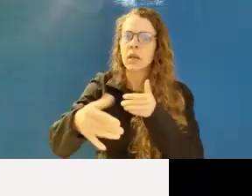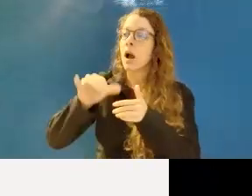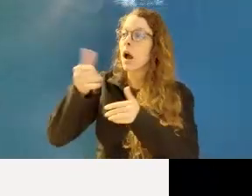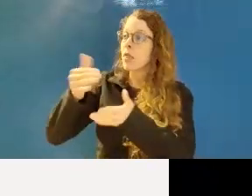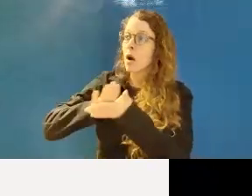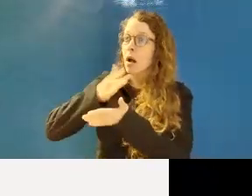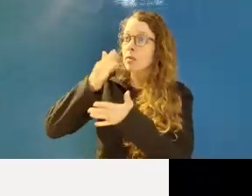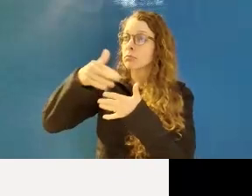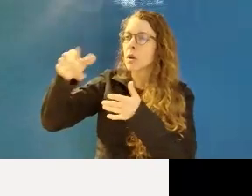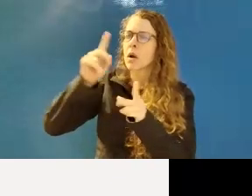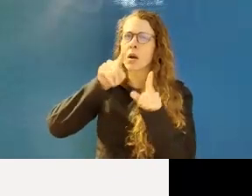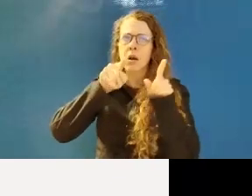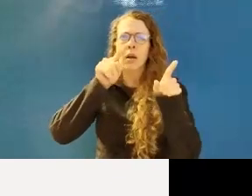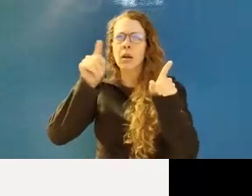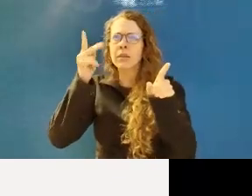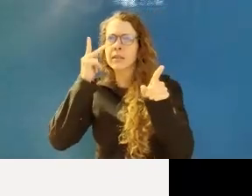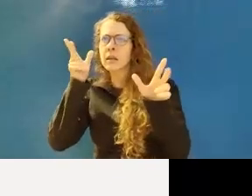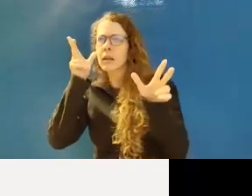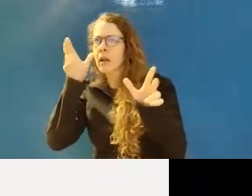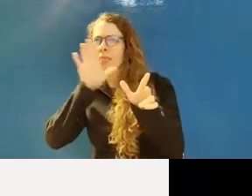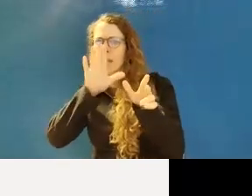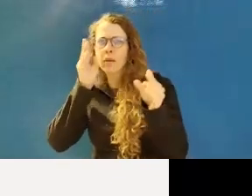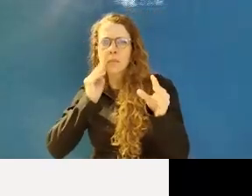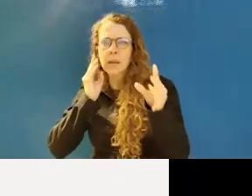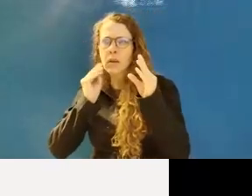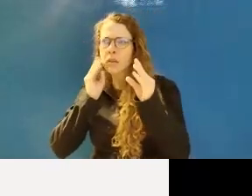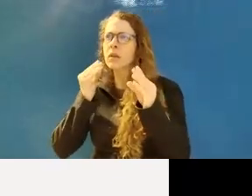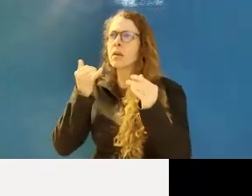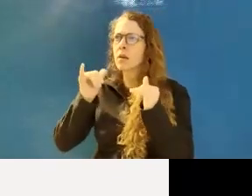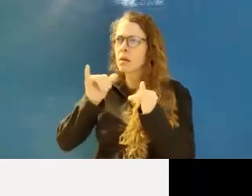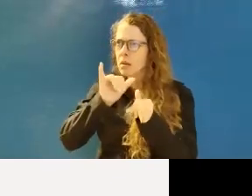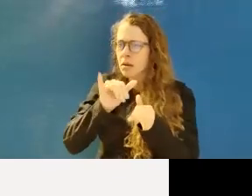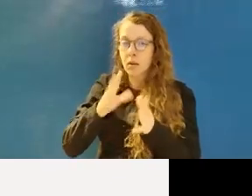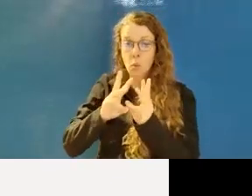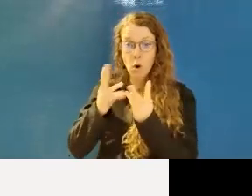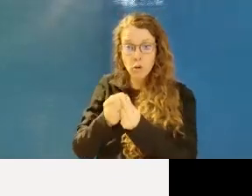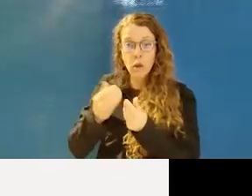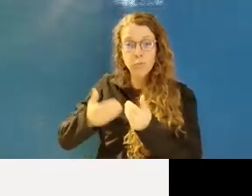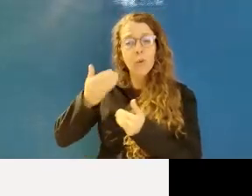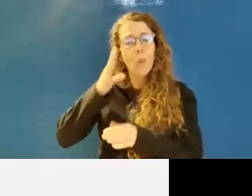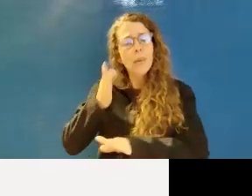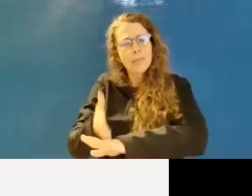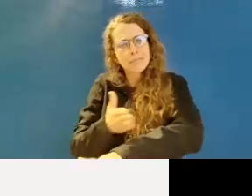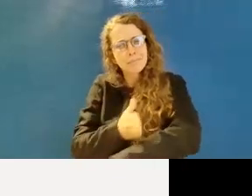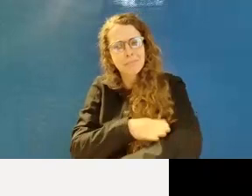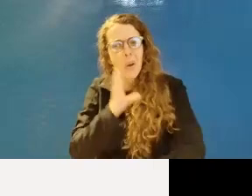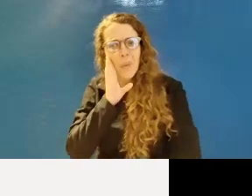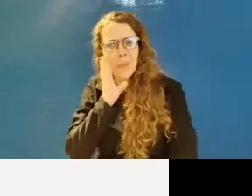and as we continue to hold these sessions and workshops and whatnot, we'll get better and we'll continue